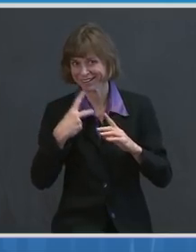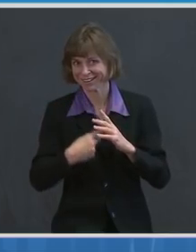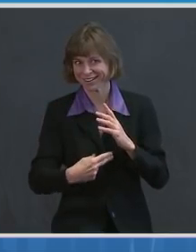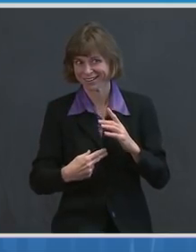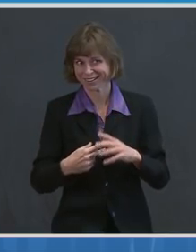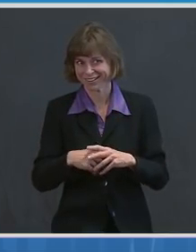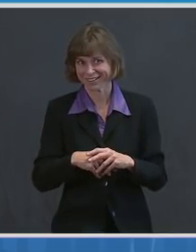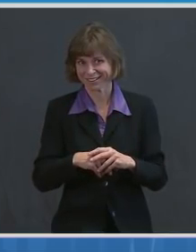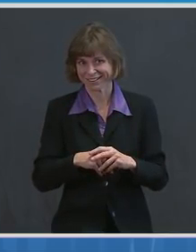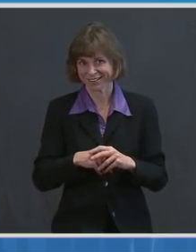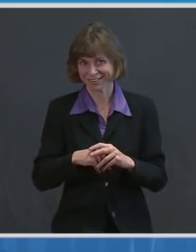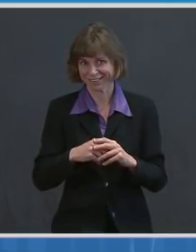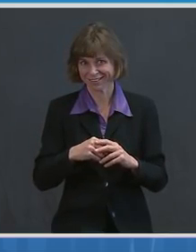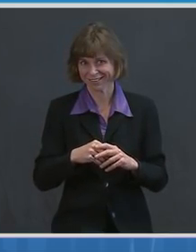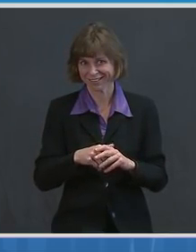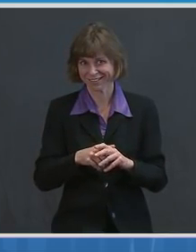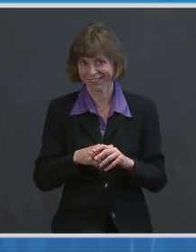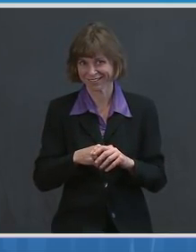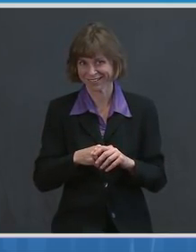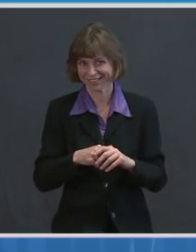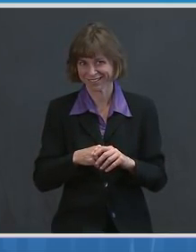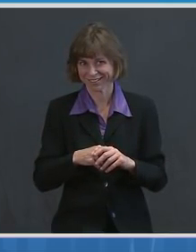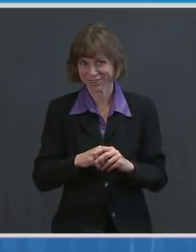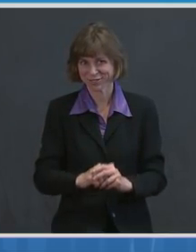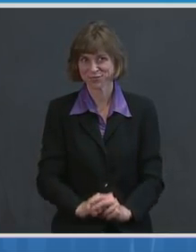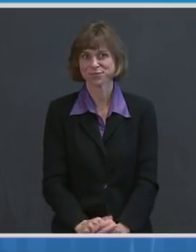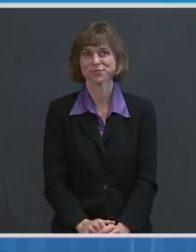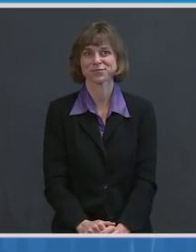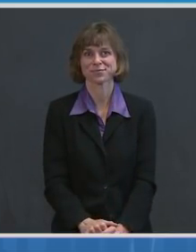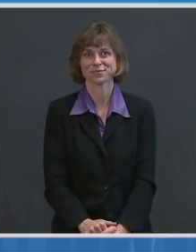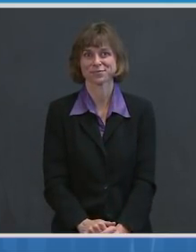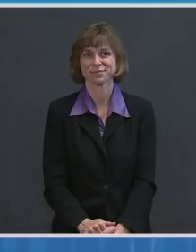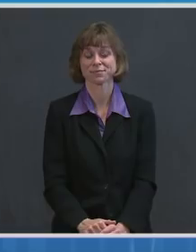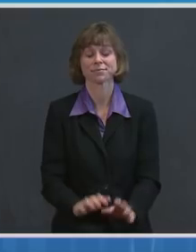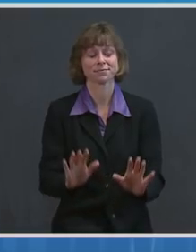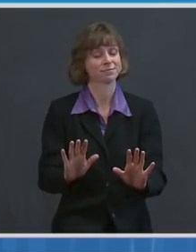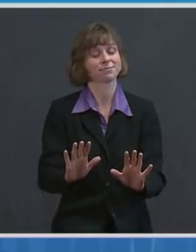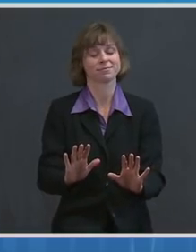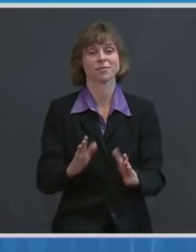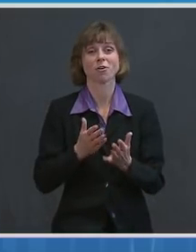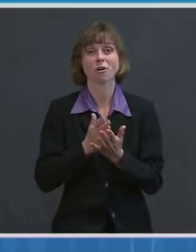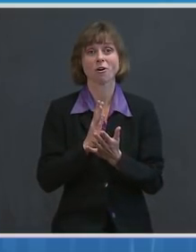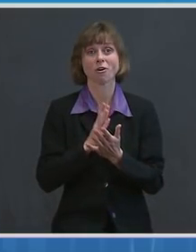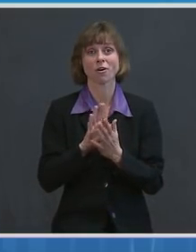Yeah. All right, can you -- Moderator: We'll go ahead and go to --